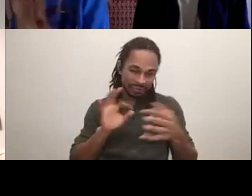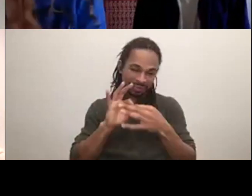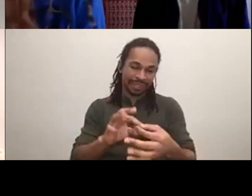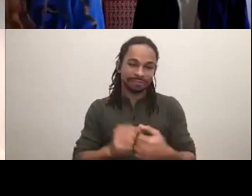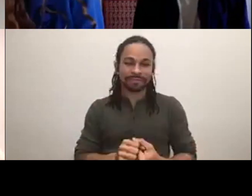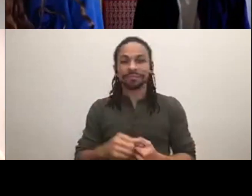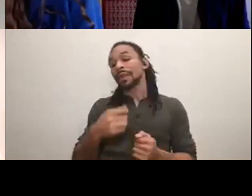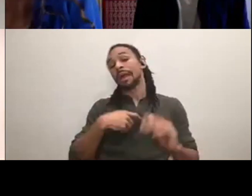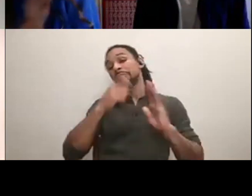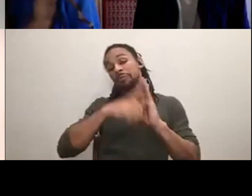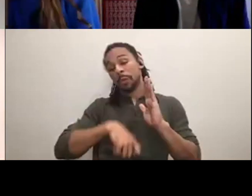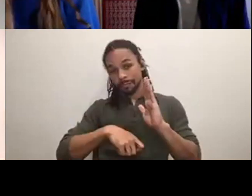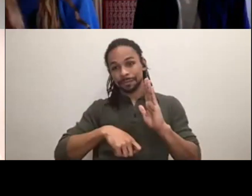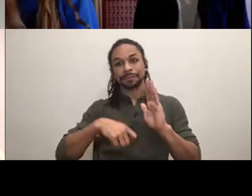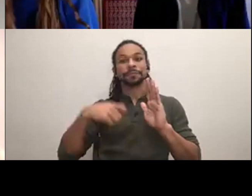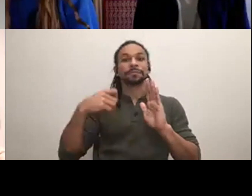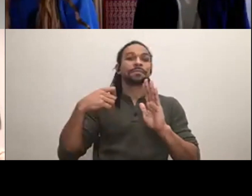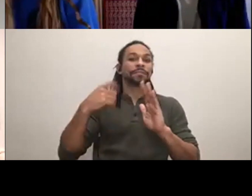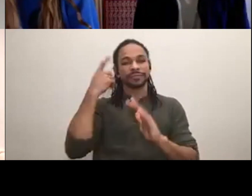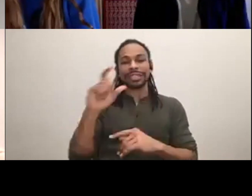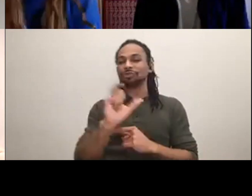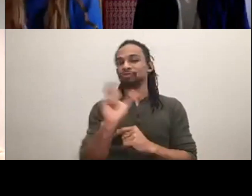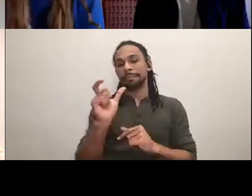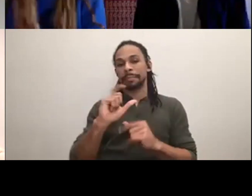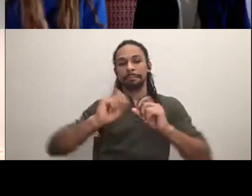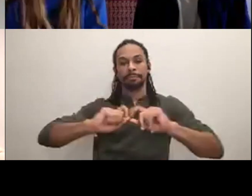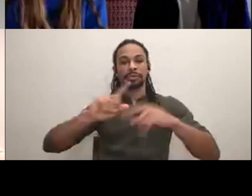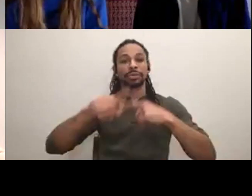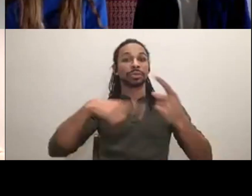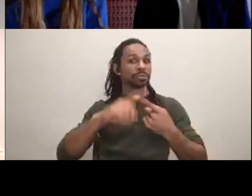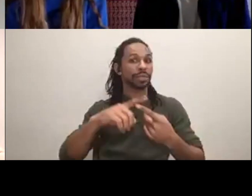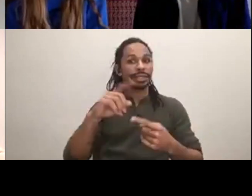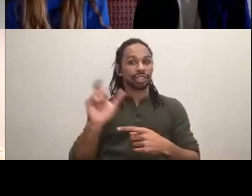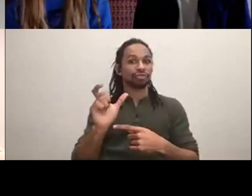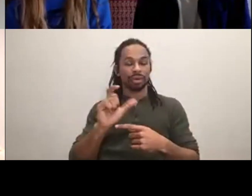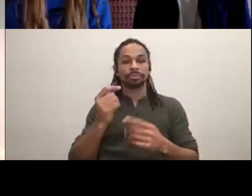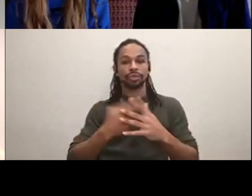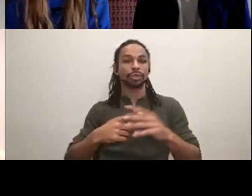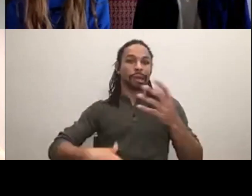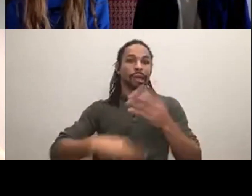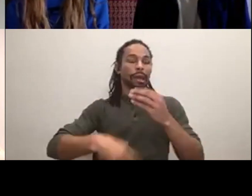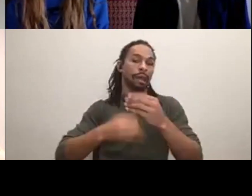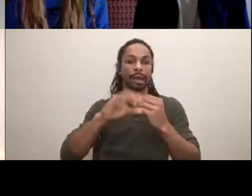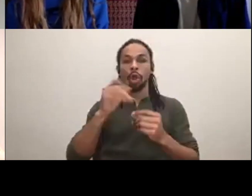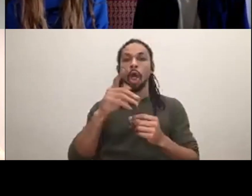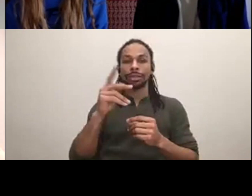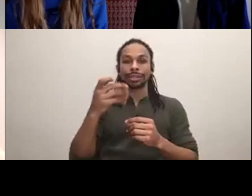housing against a pale blue sky.”Also some food imagery there. I'll keep going. Oh, we